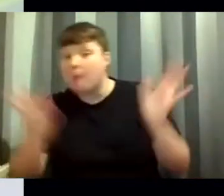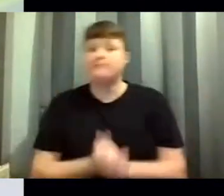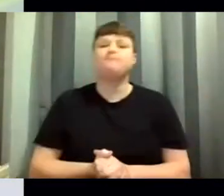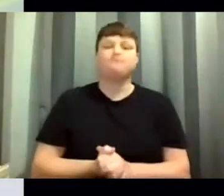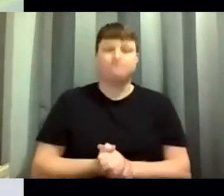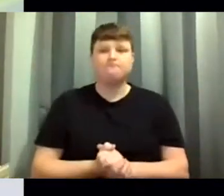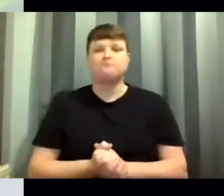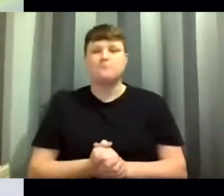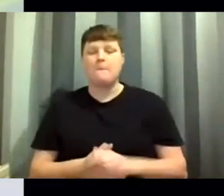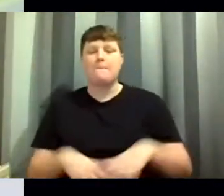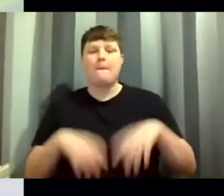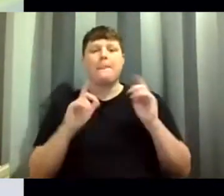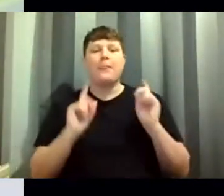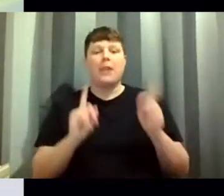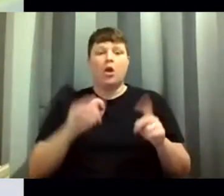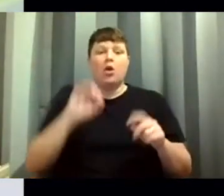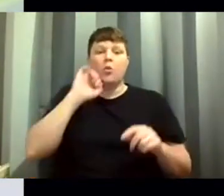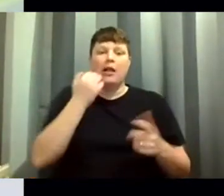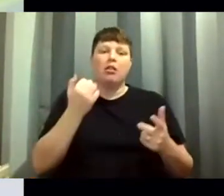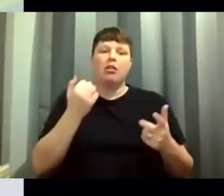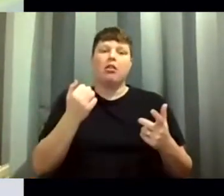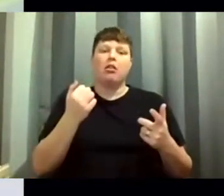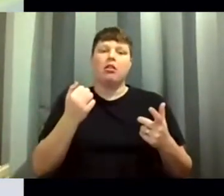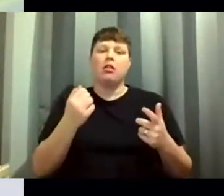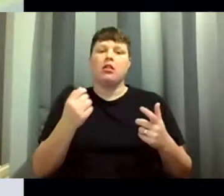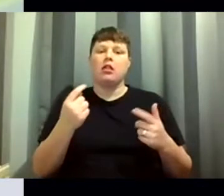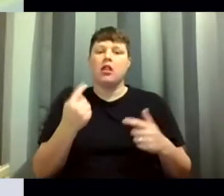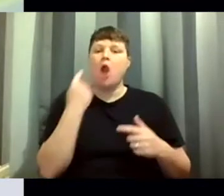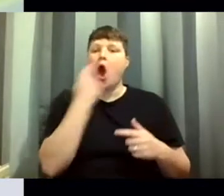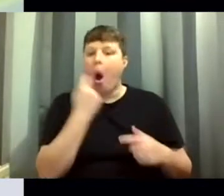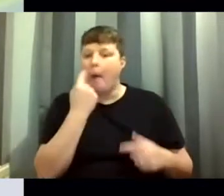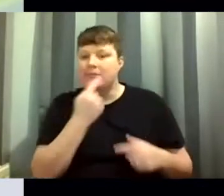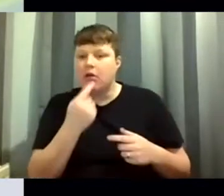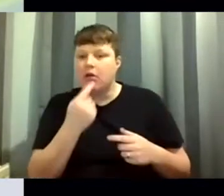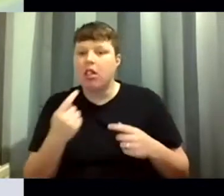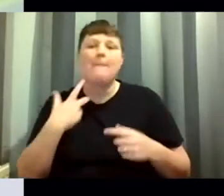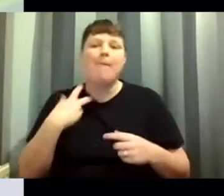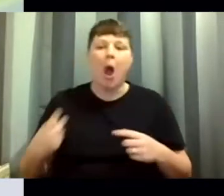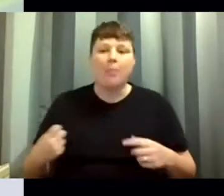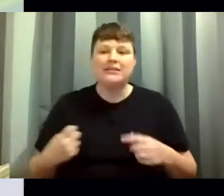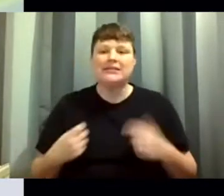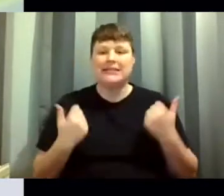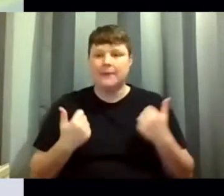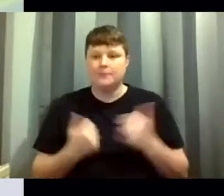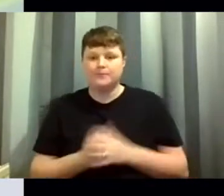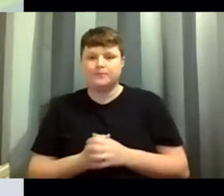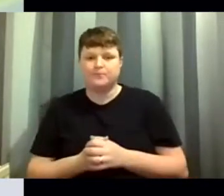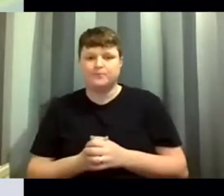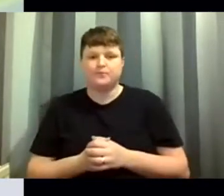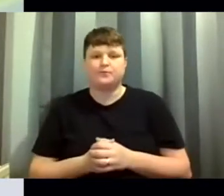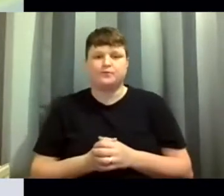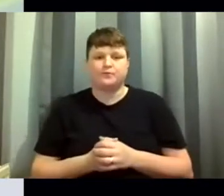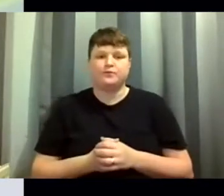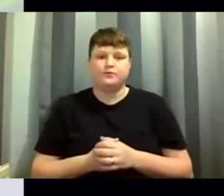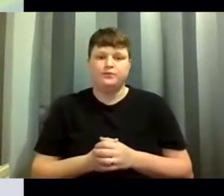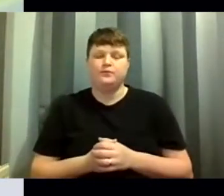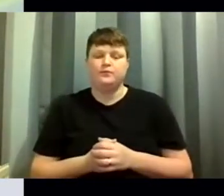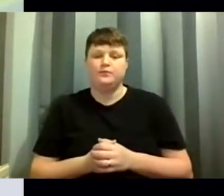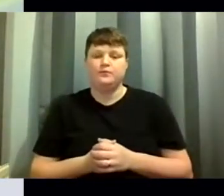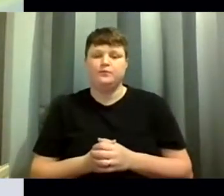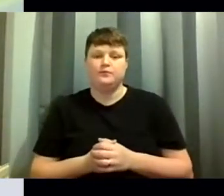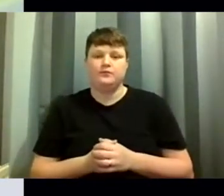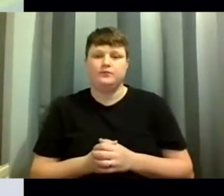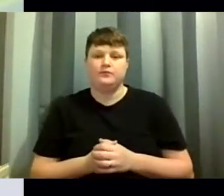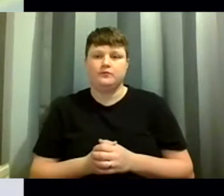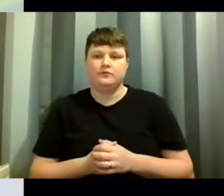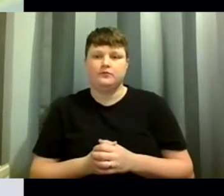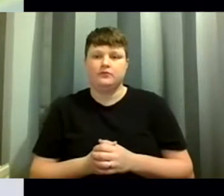Finally, I'll be covering the work that we do in physics in Exeter on optical biopsies. Just to